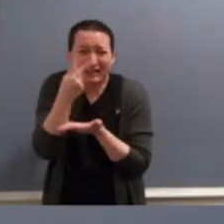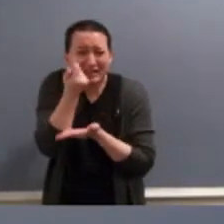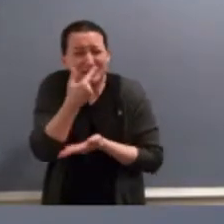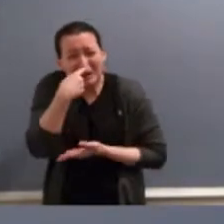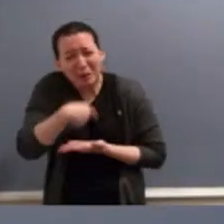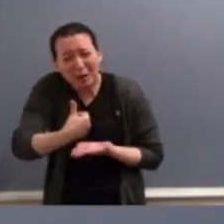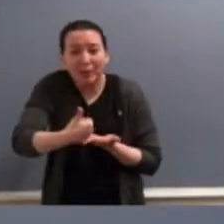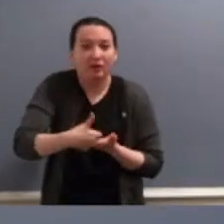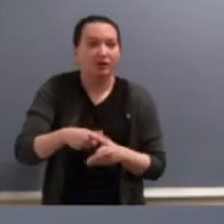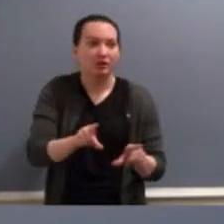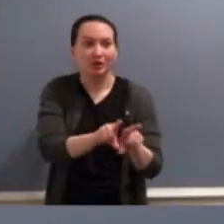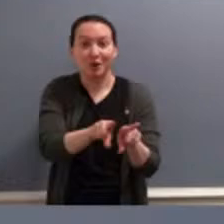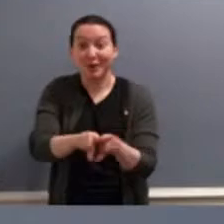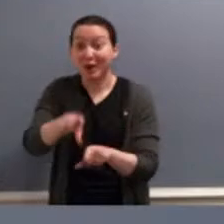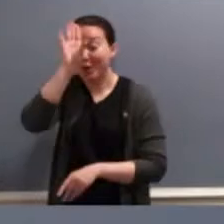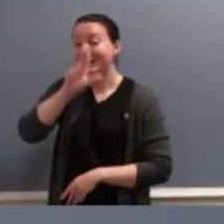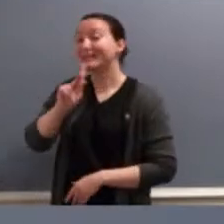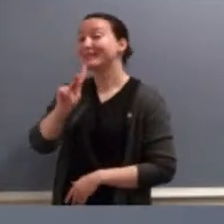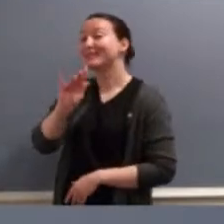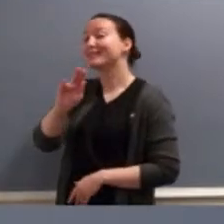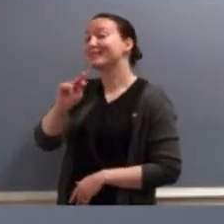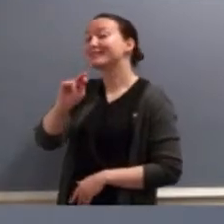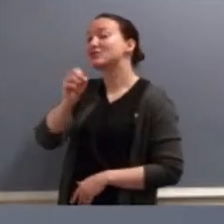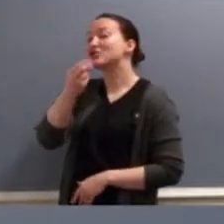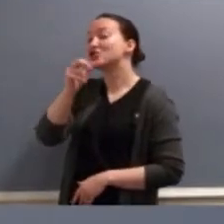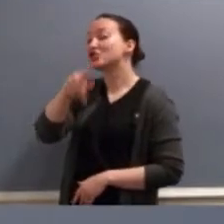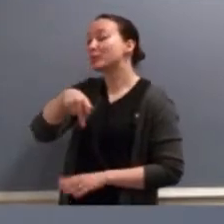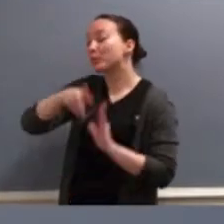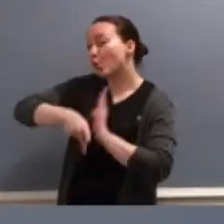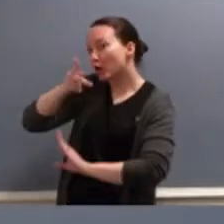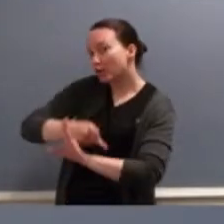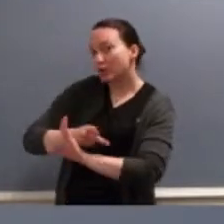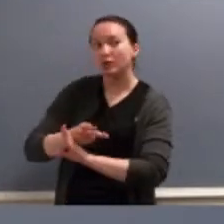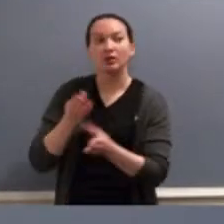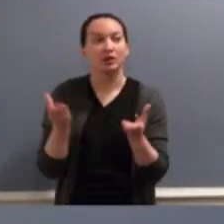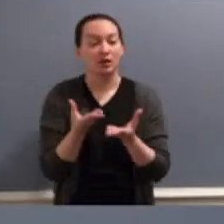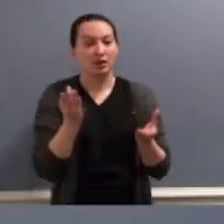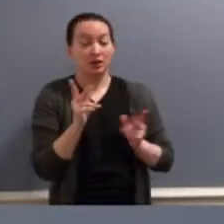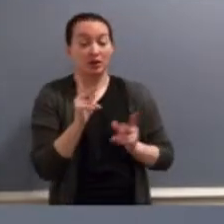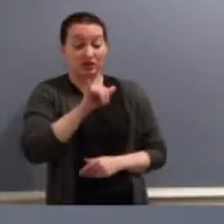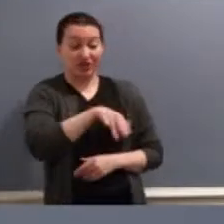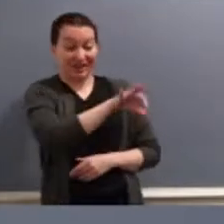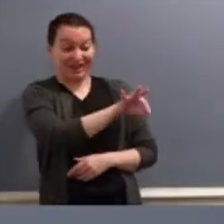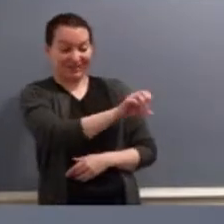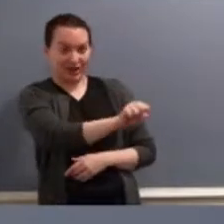know that we also had a kinship program and so the folks at JFS who was with our bus was able to get